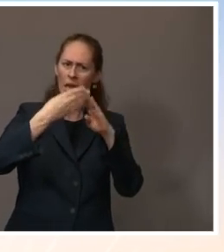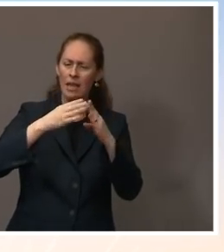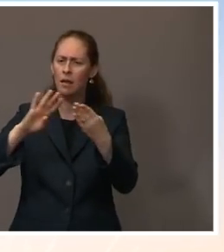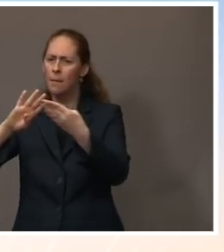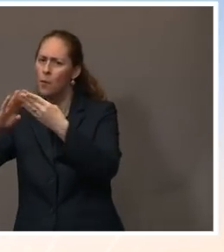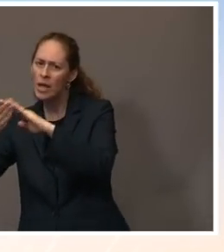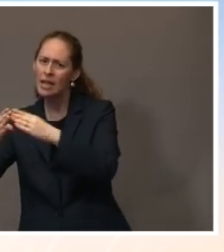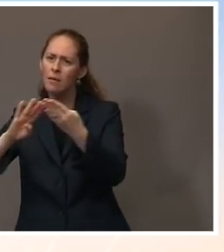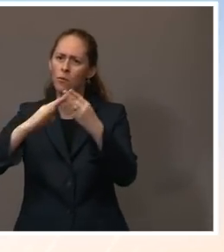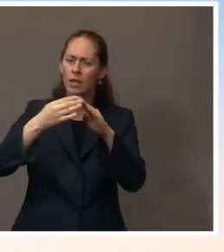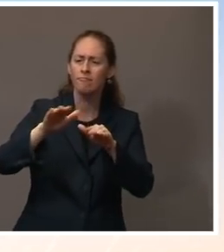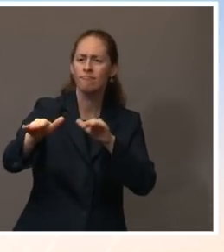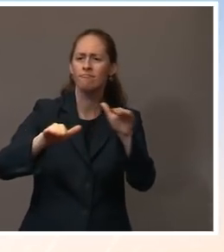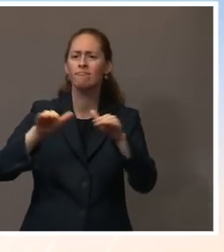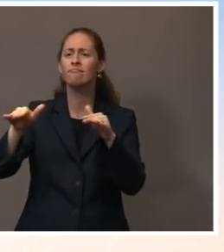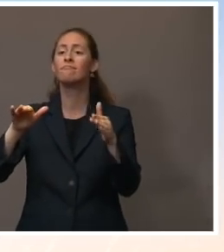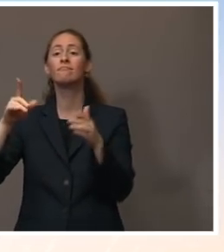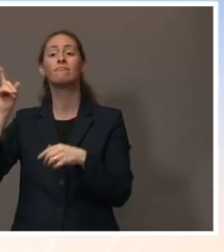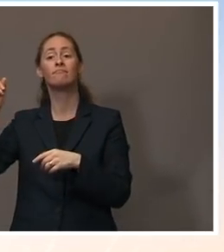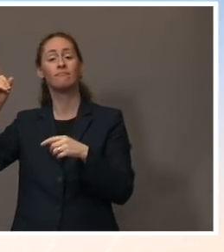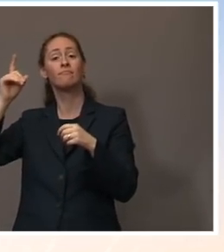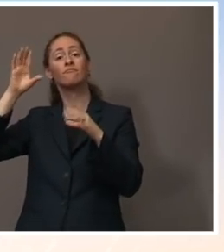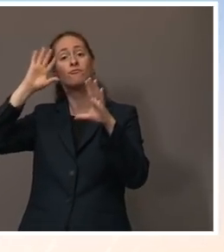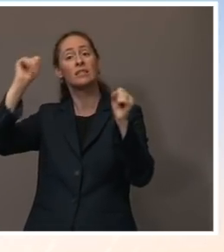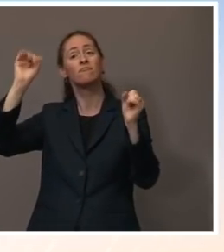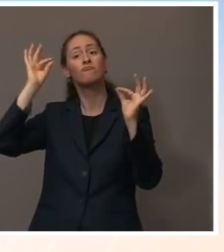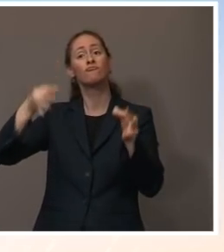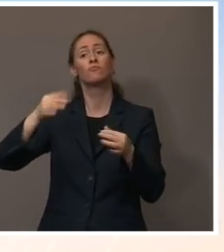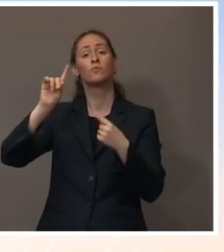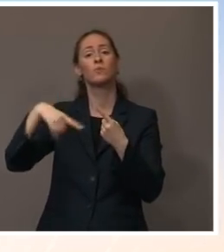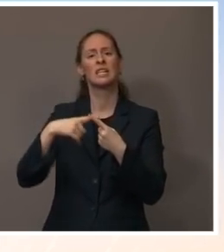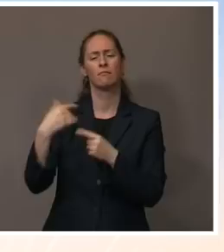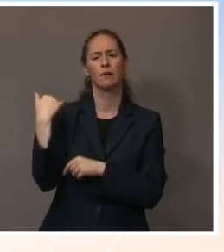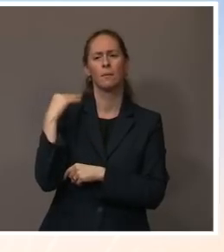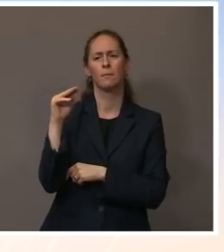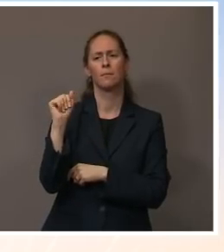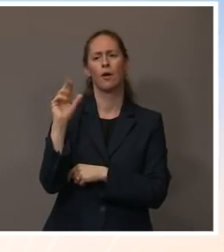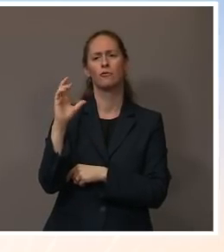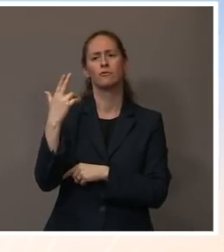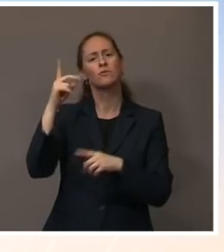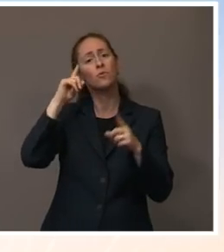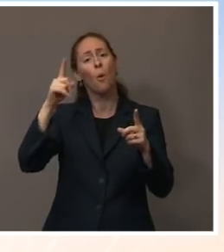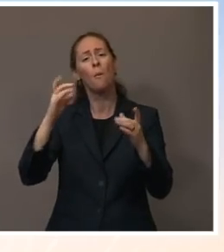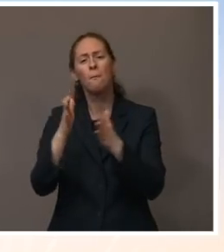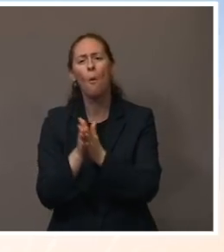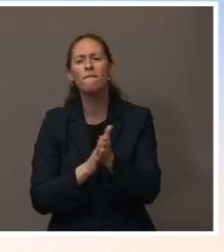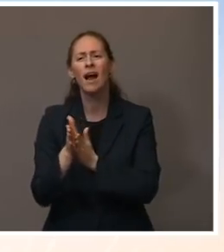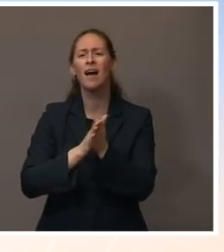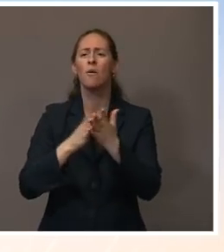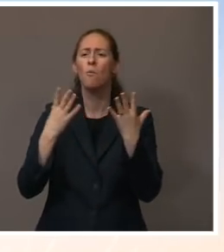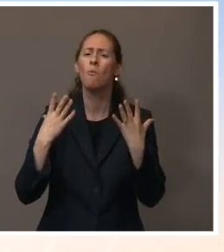it was always meant to be a incentive and a driver for people to see what the benefit would be of getting vaccinated.